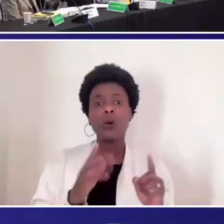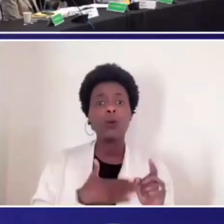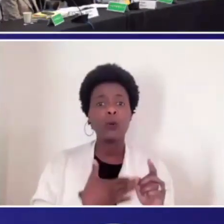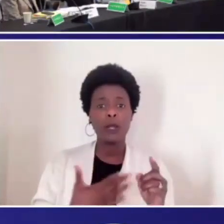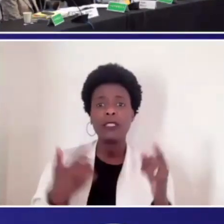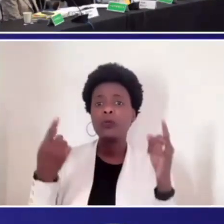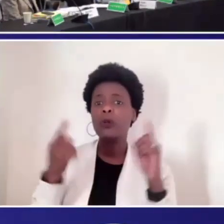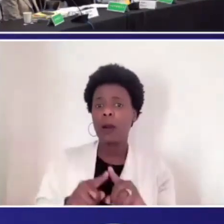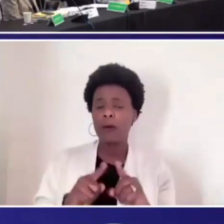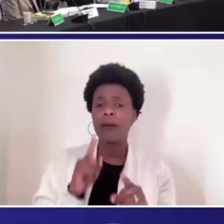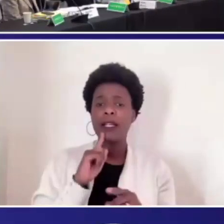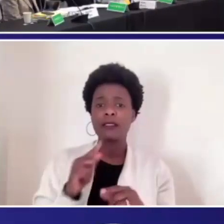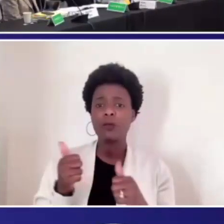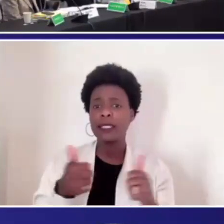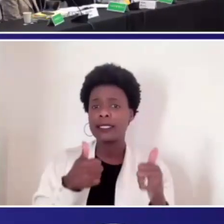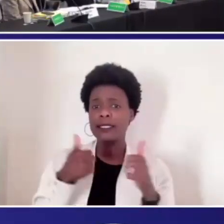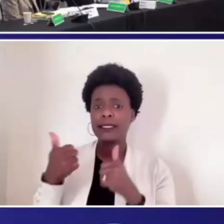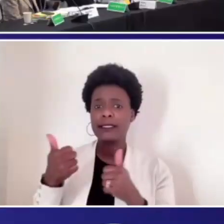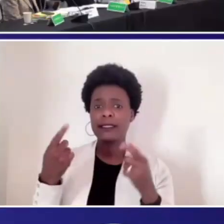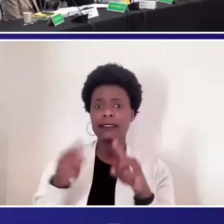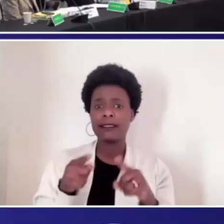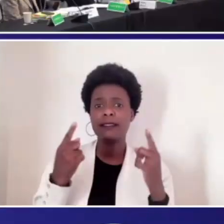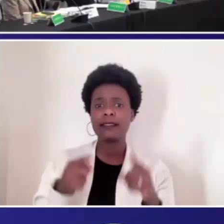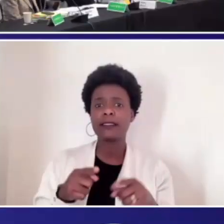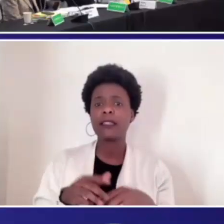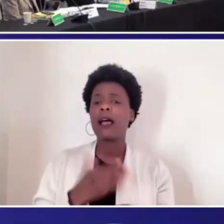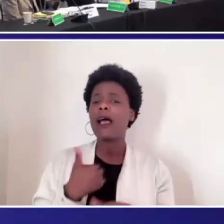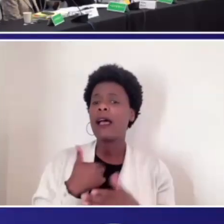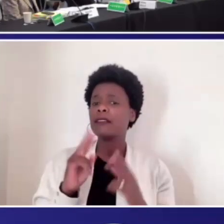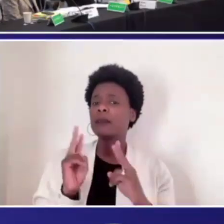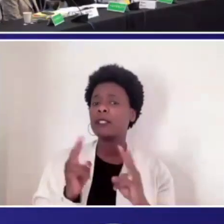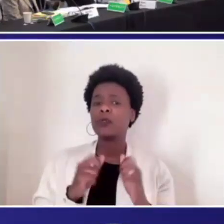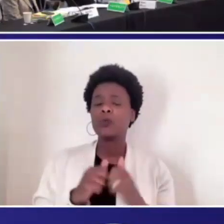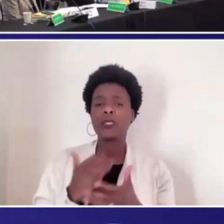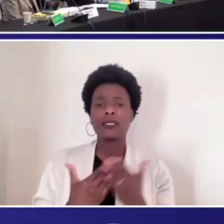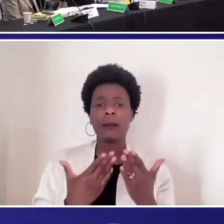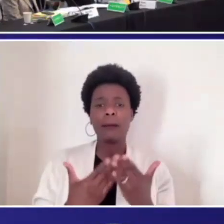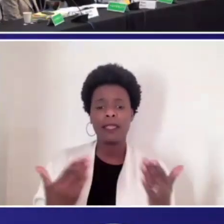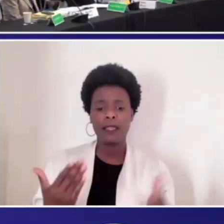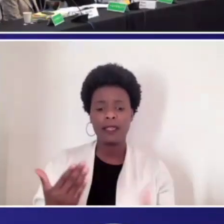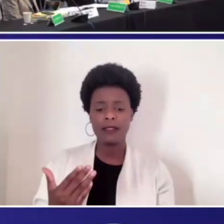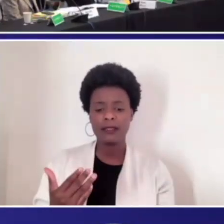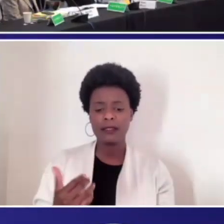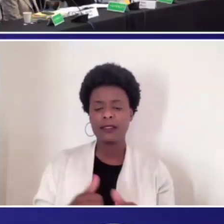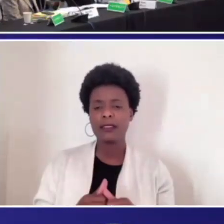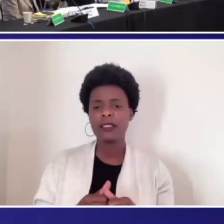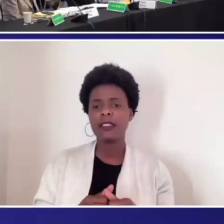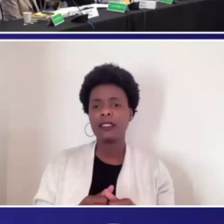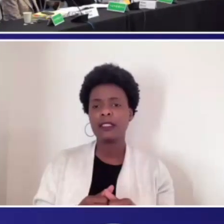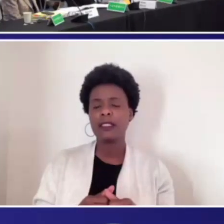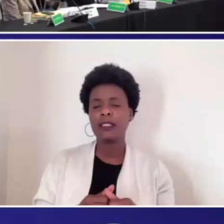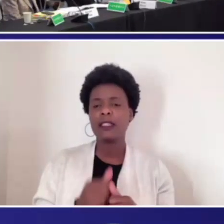I still have some, some issues with some things. I, I really don't understand,